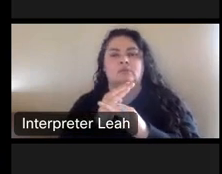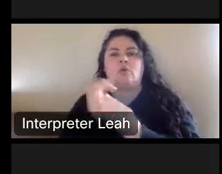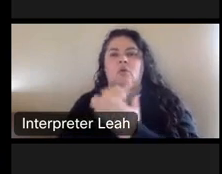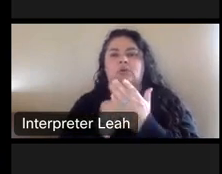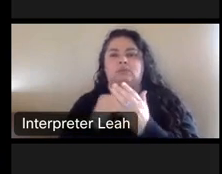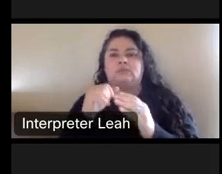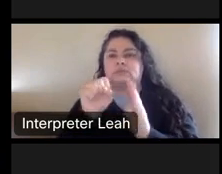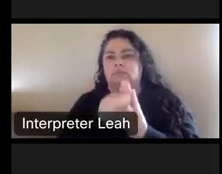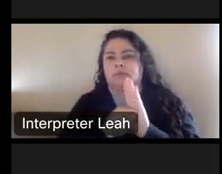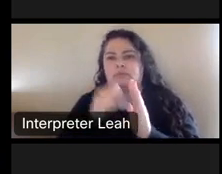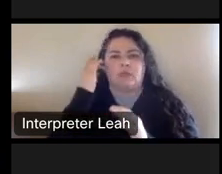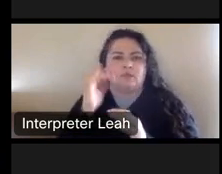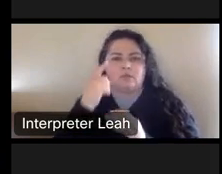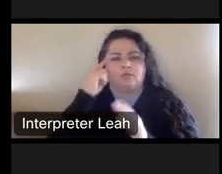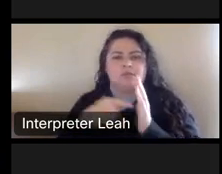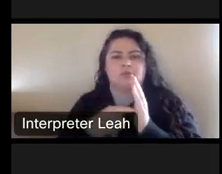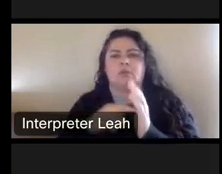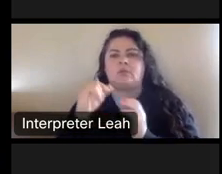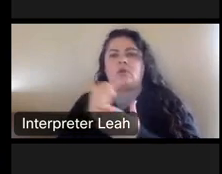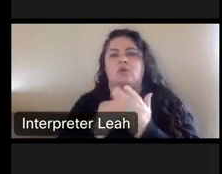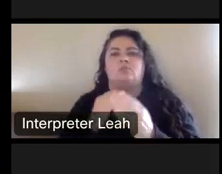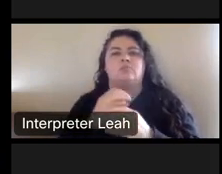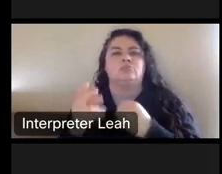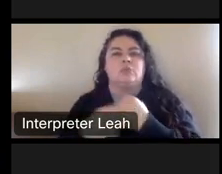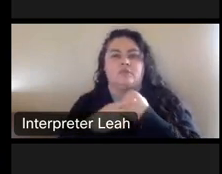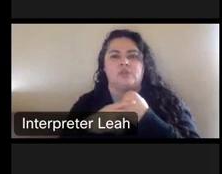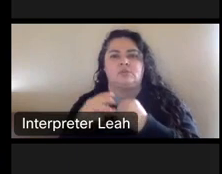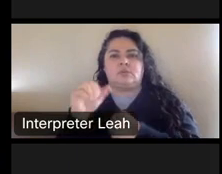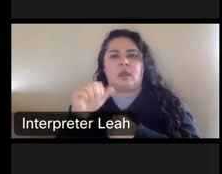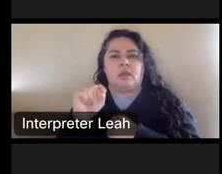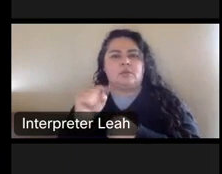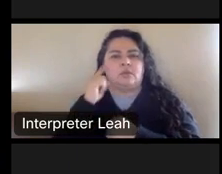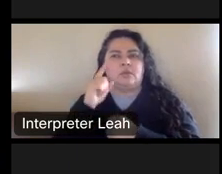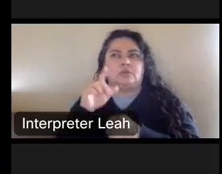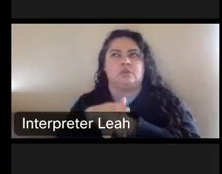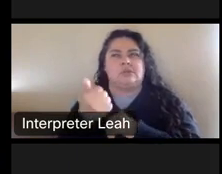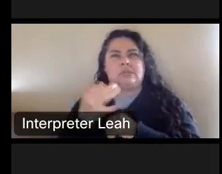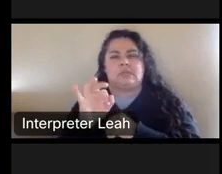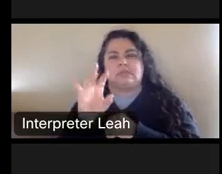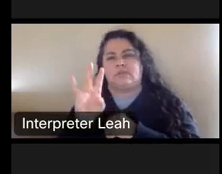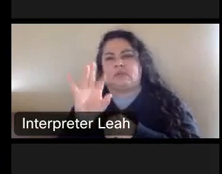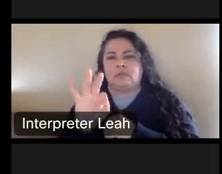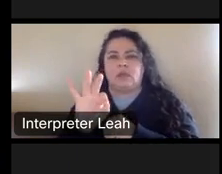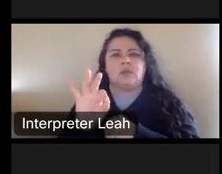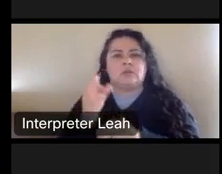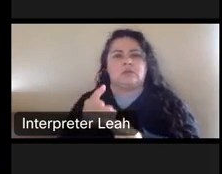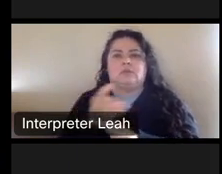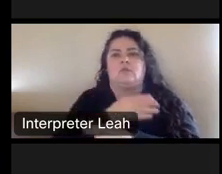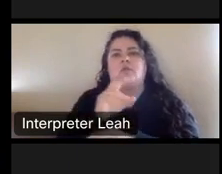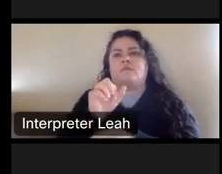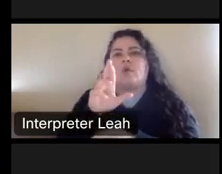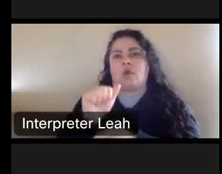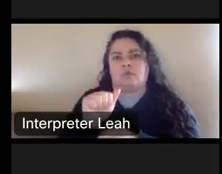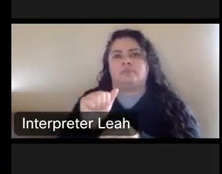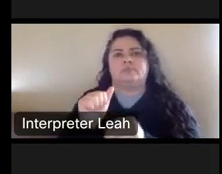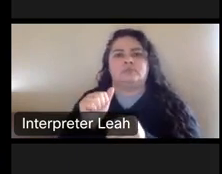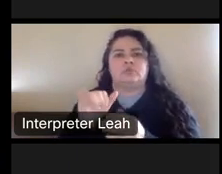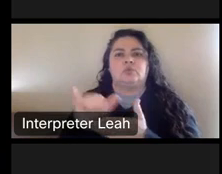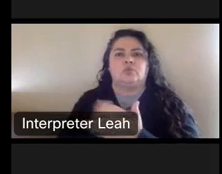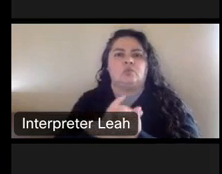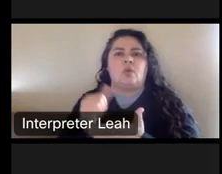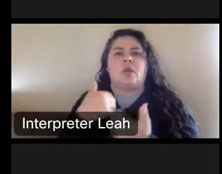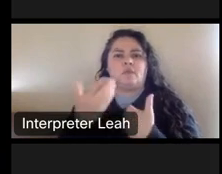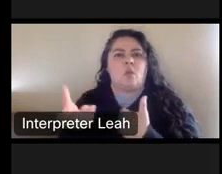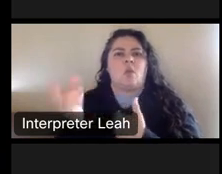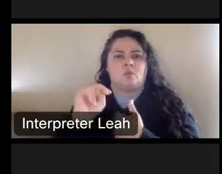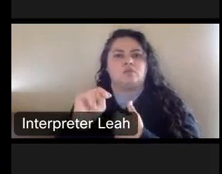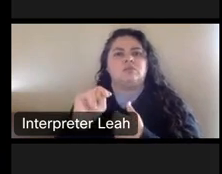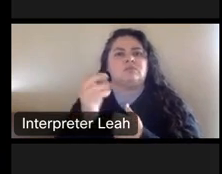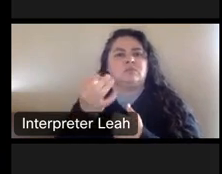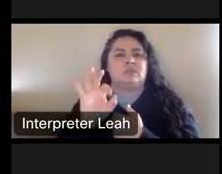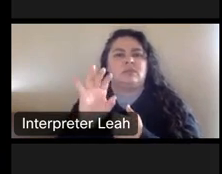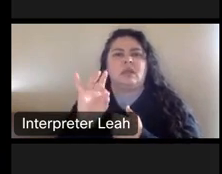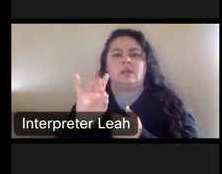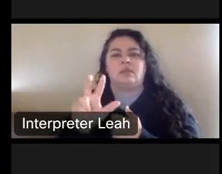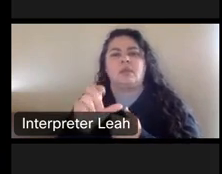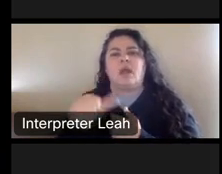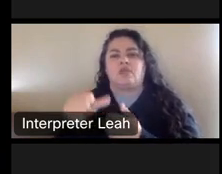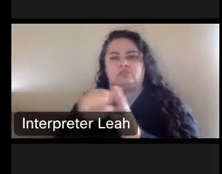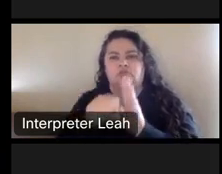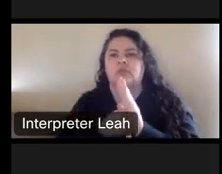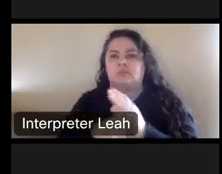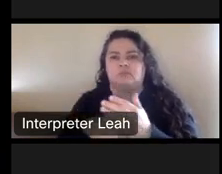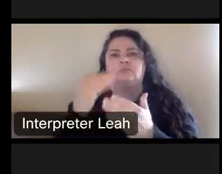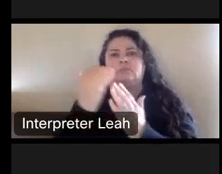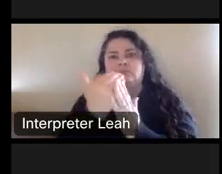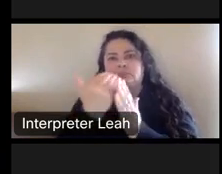California, for example, has the art preservation act. I think that's the earliest from 979 and you'll see that that predates Barbara. So, New York adopted their own in 993 other states followed suit. And that is 1 of the reasons the federal government decided to create a on a national level.